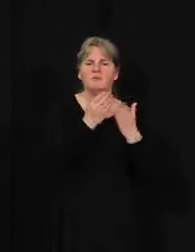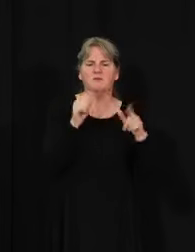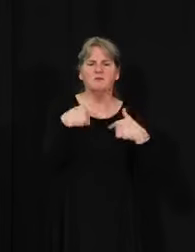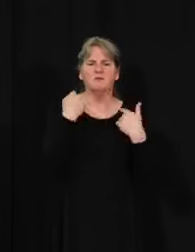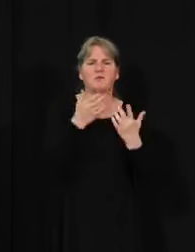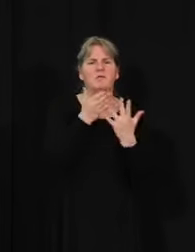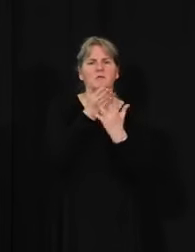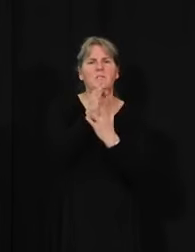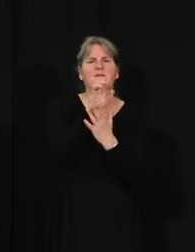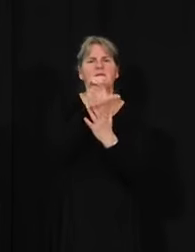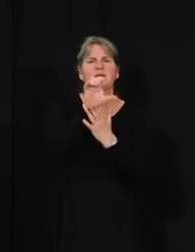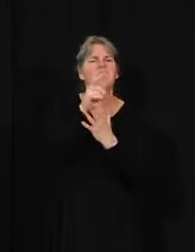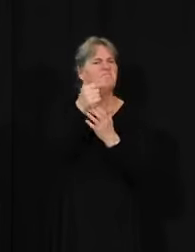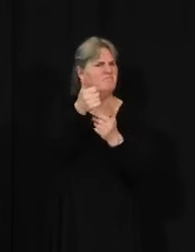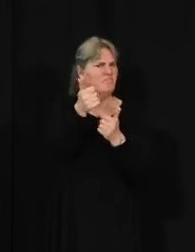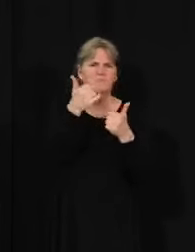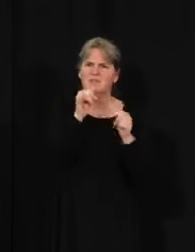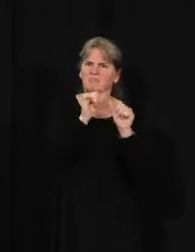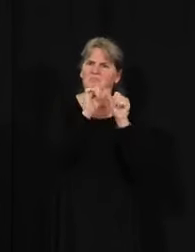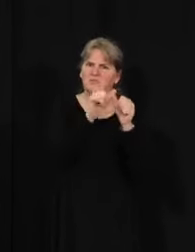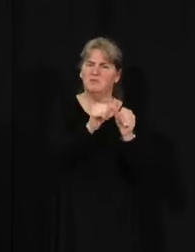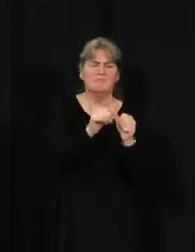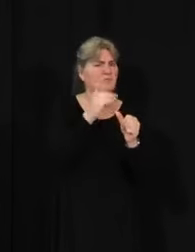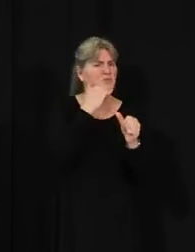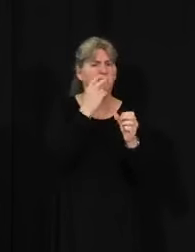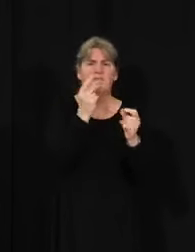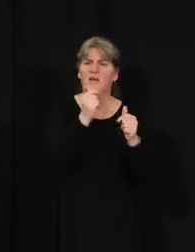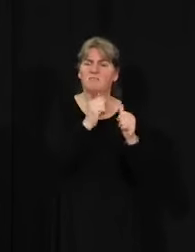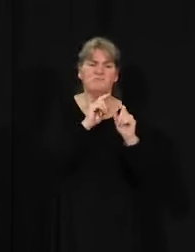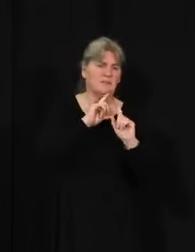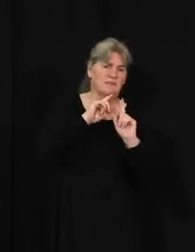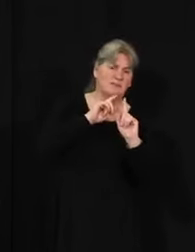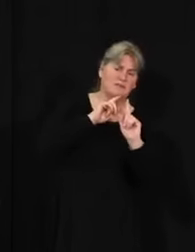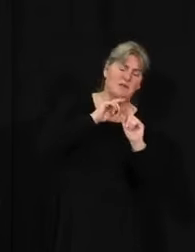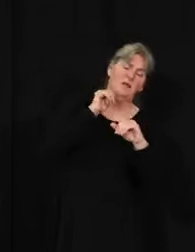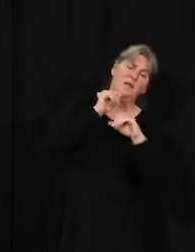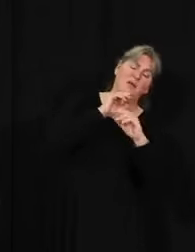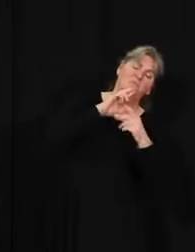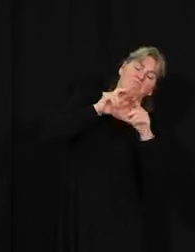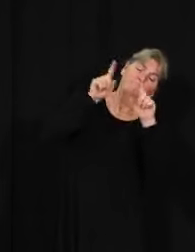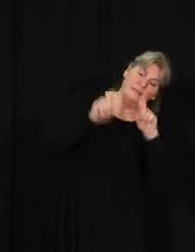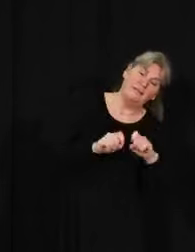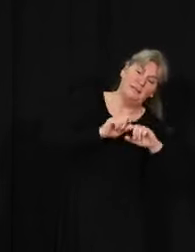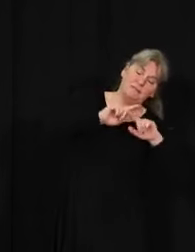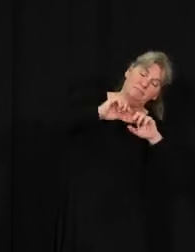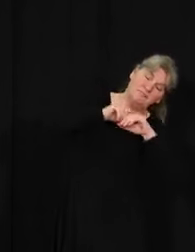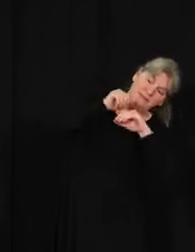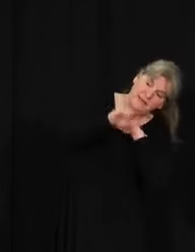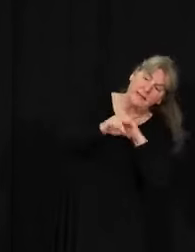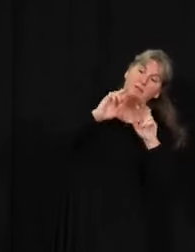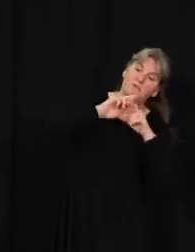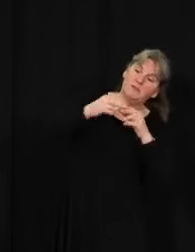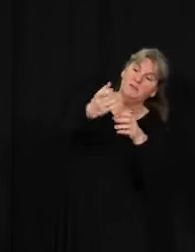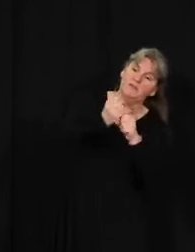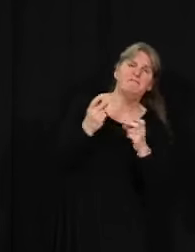enjoy through BC CDC. The great turnaround time and the reliability of that test is still basically the gold